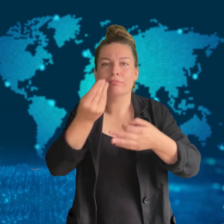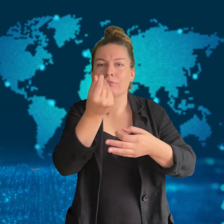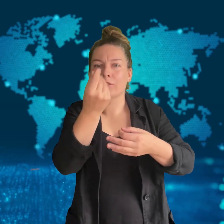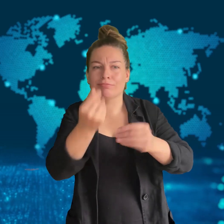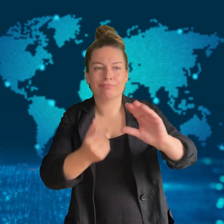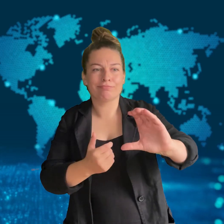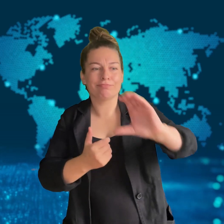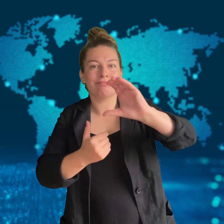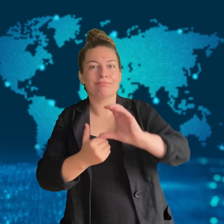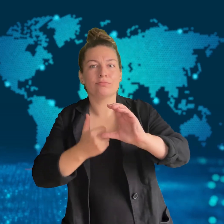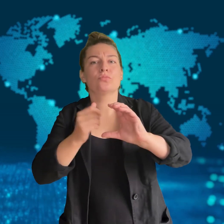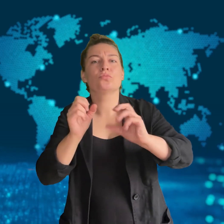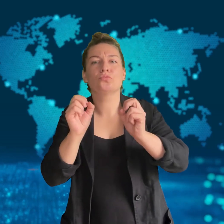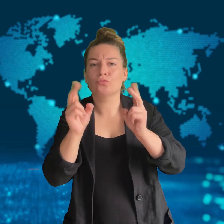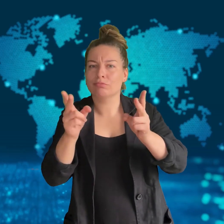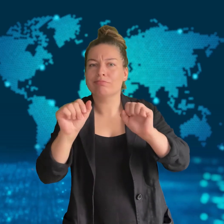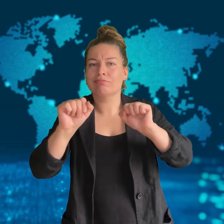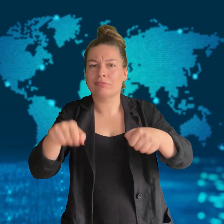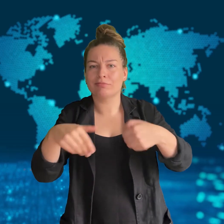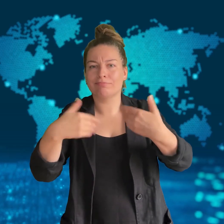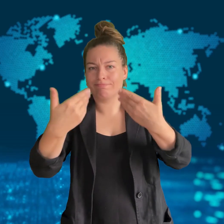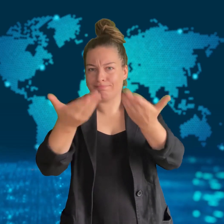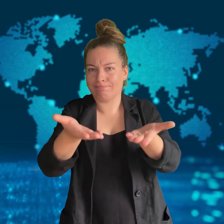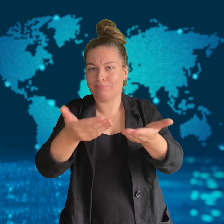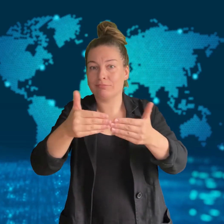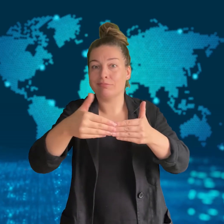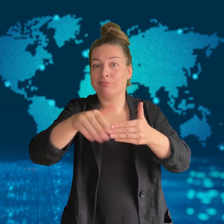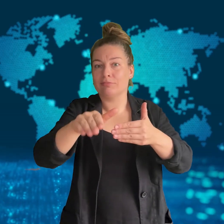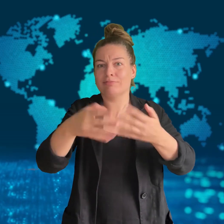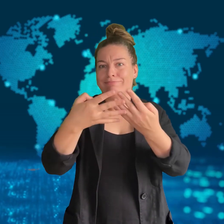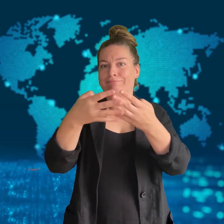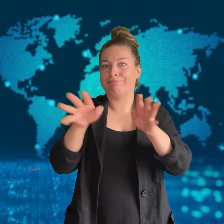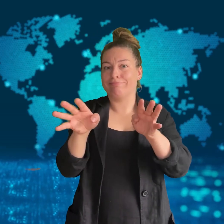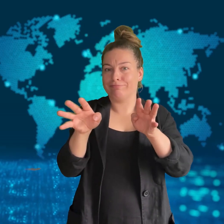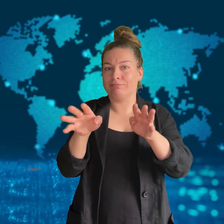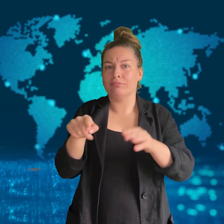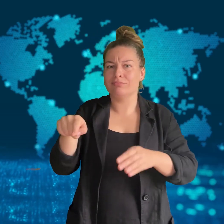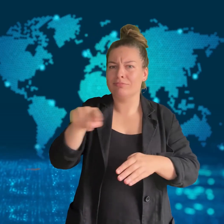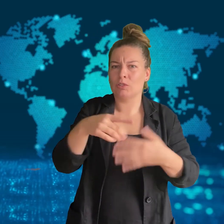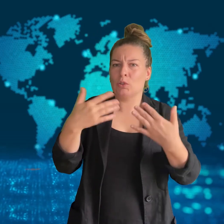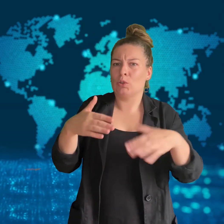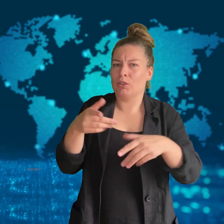on bail and criticized both the police